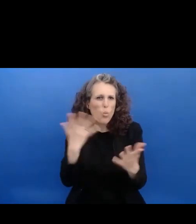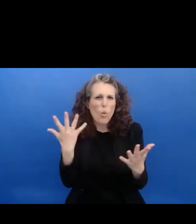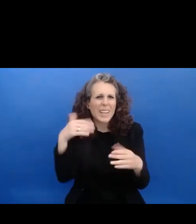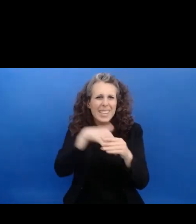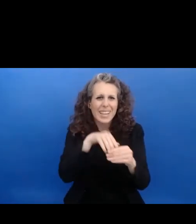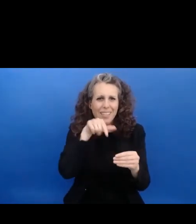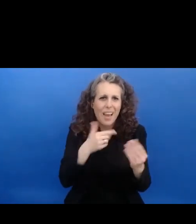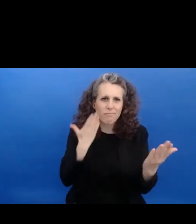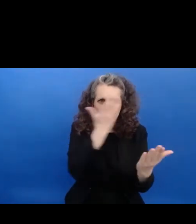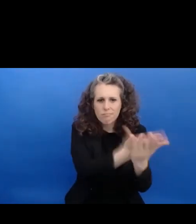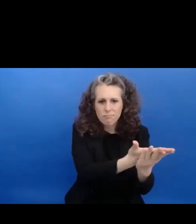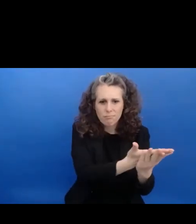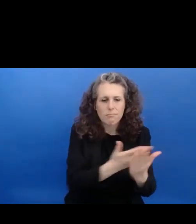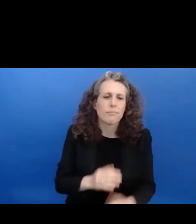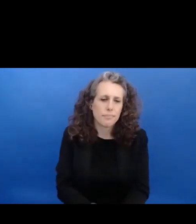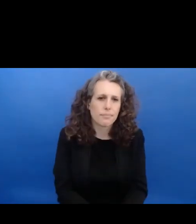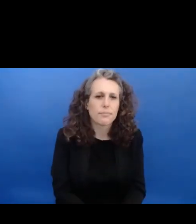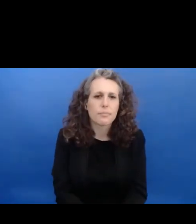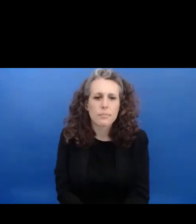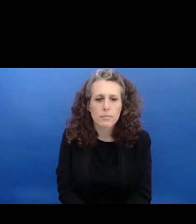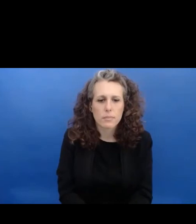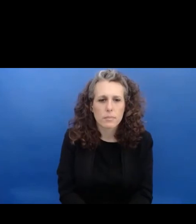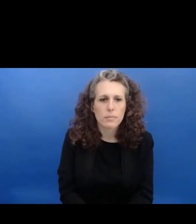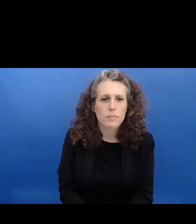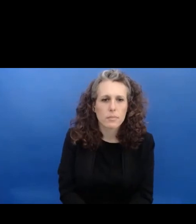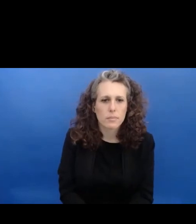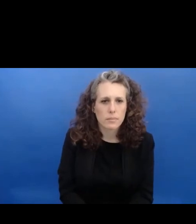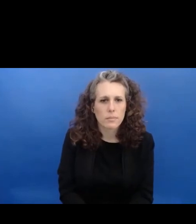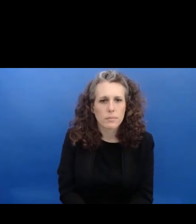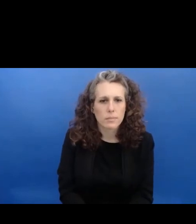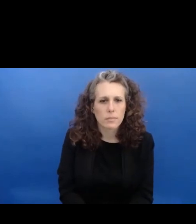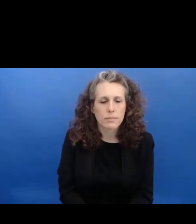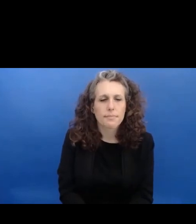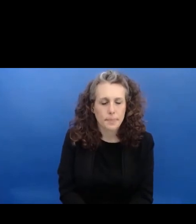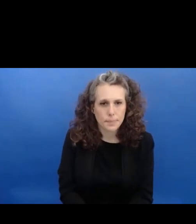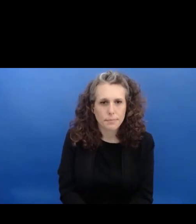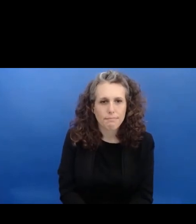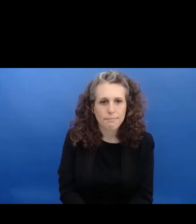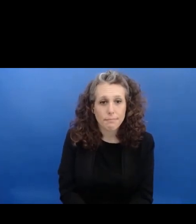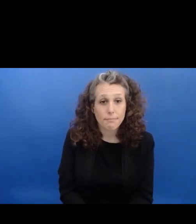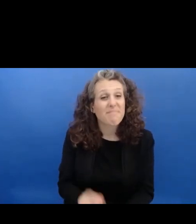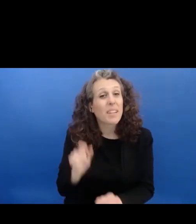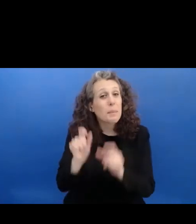humans back you know persons with disabilities have very limited access to labor market